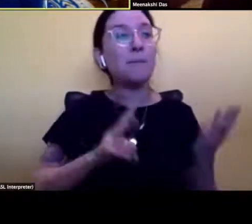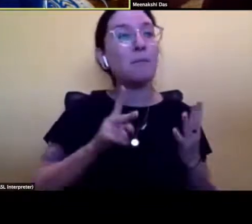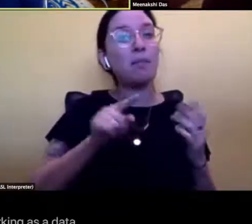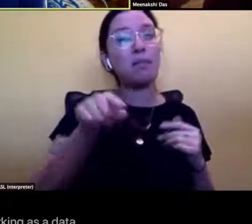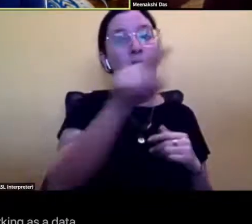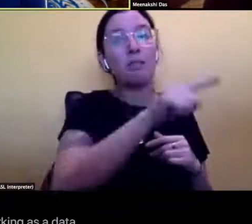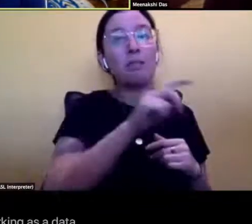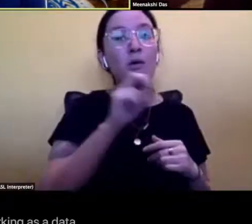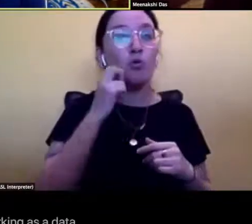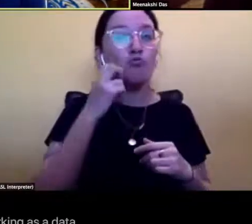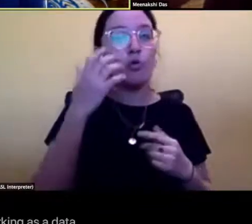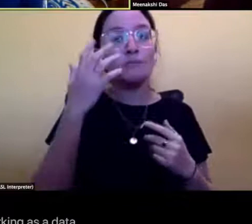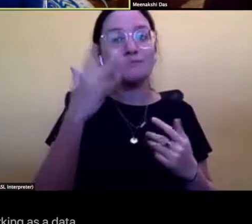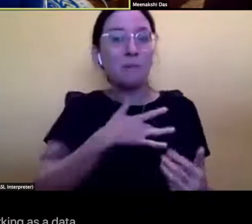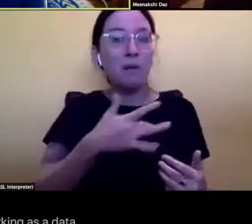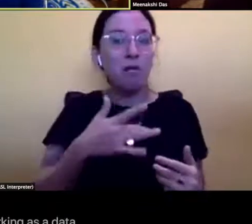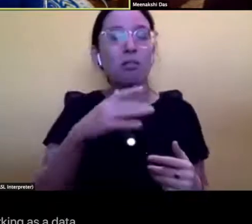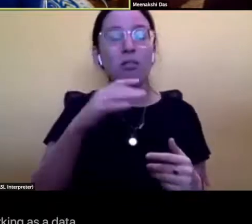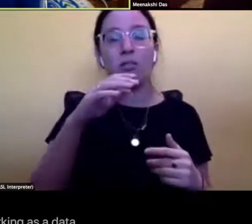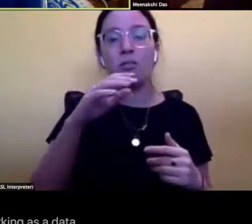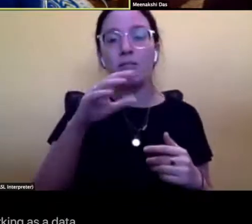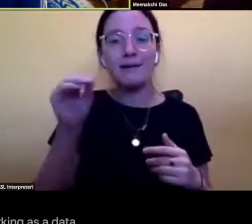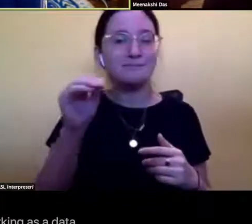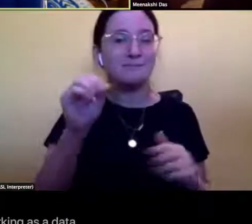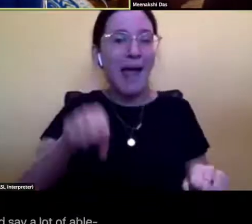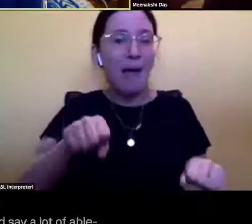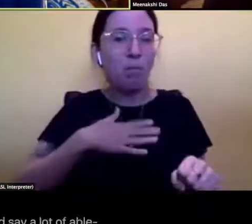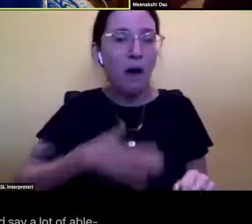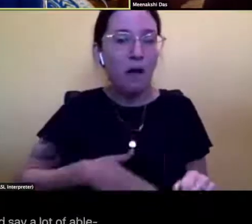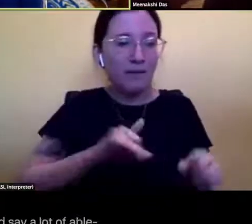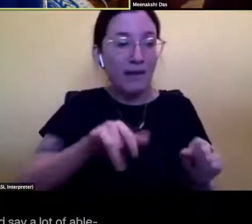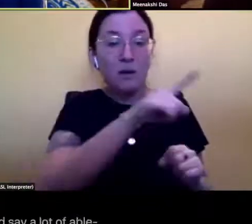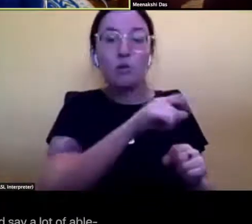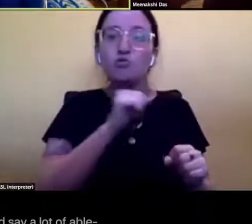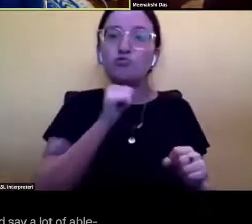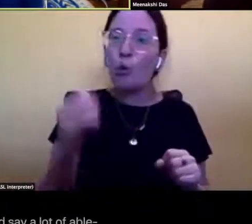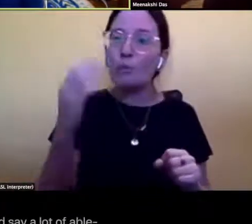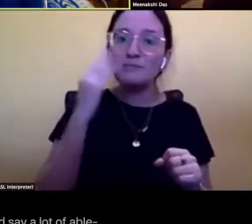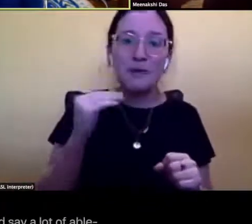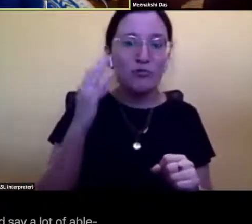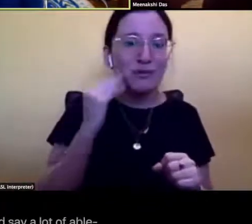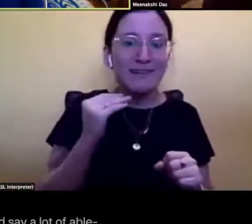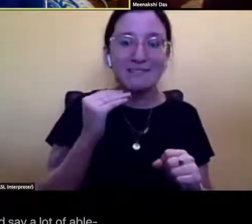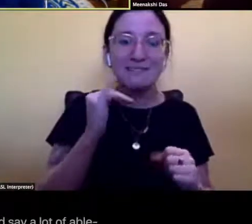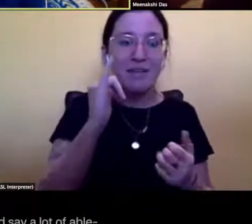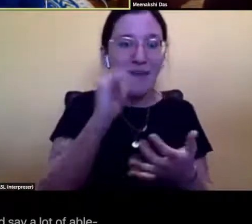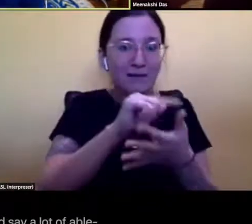don't consider when like in Meena s experience building applications or offering services. There